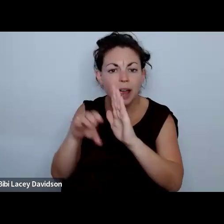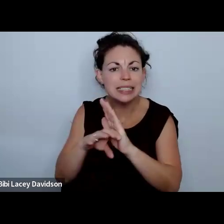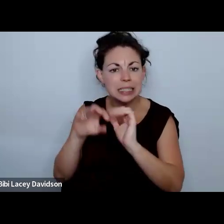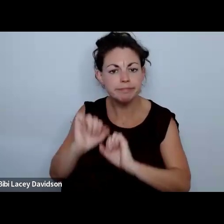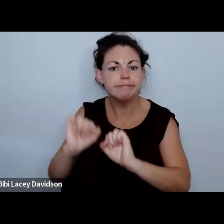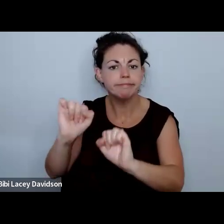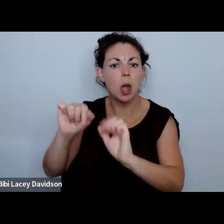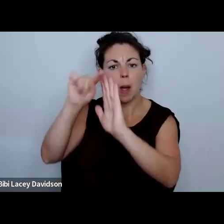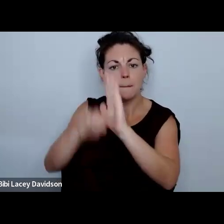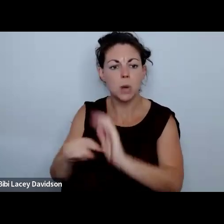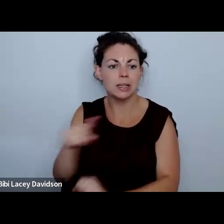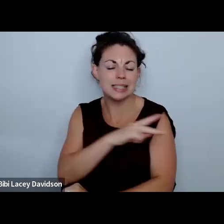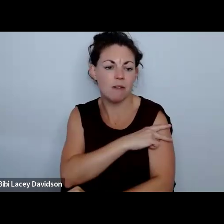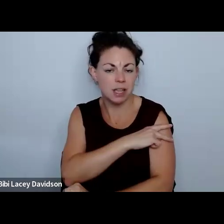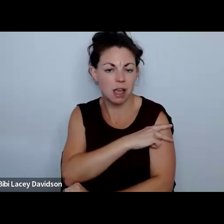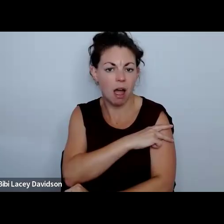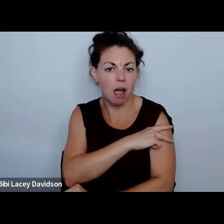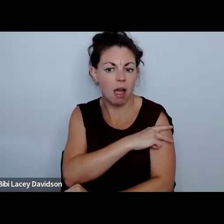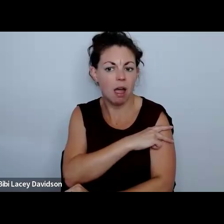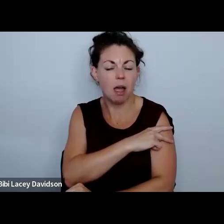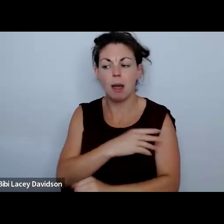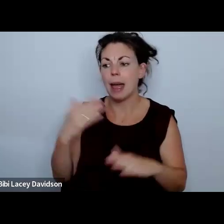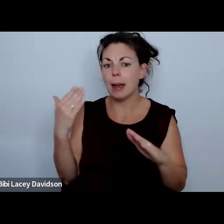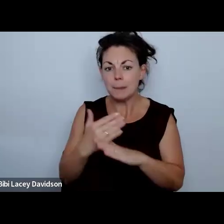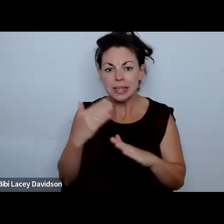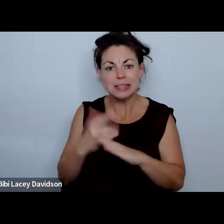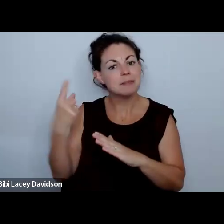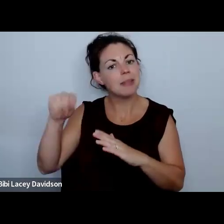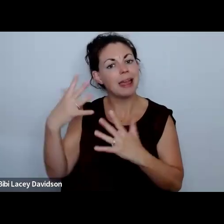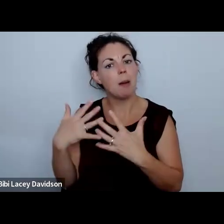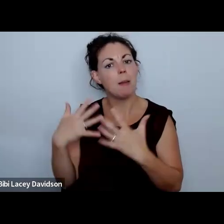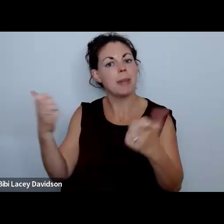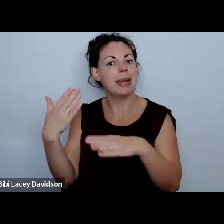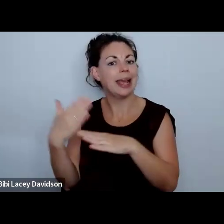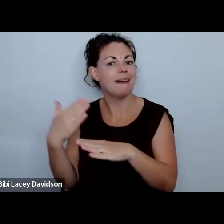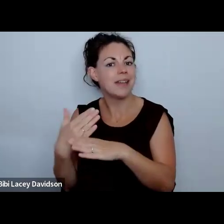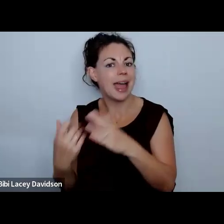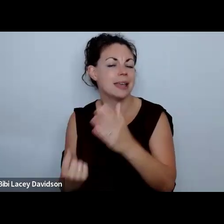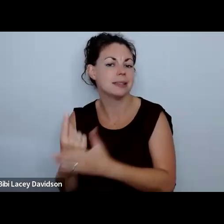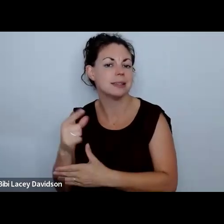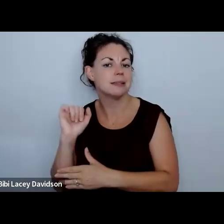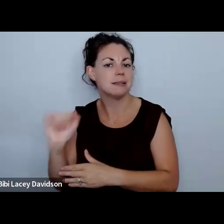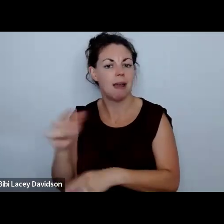Universities have re-Uh, policy experts in the same way that many